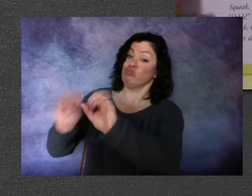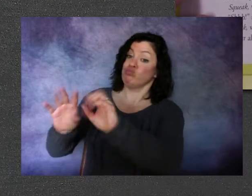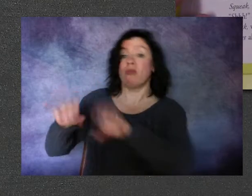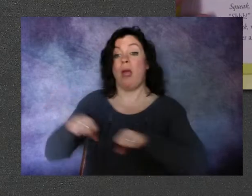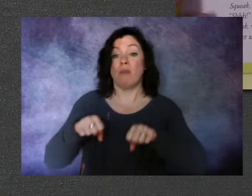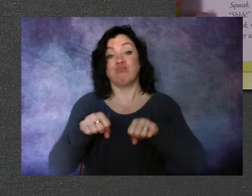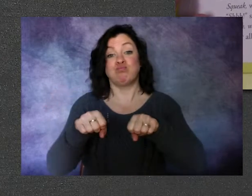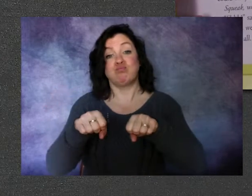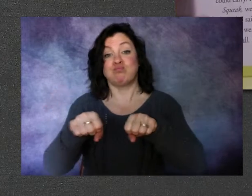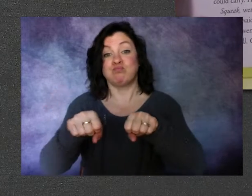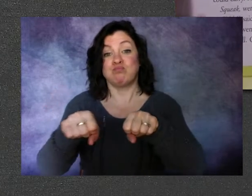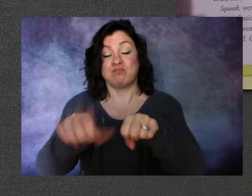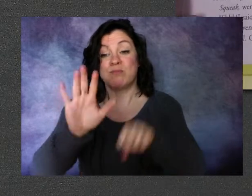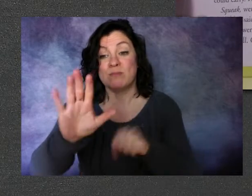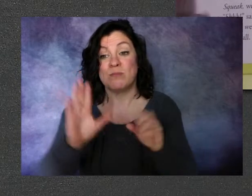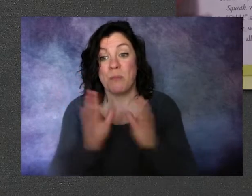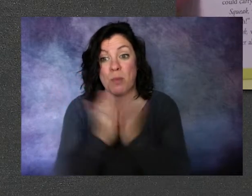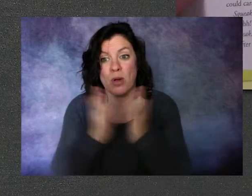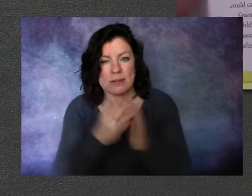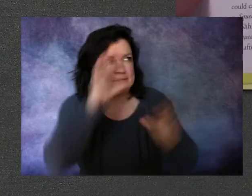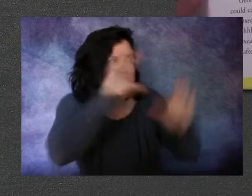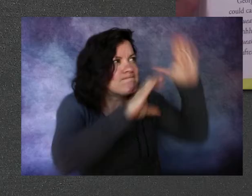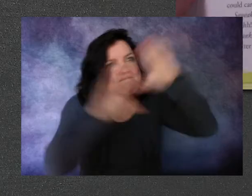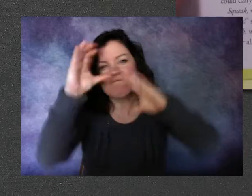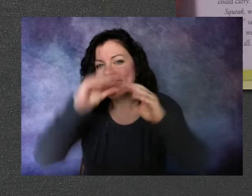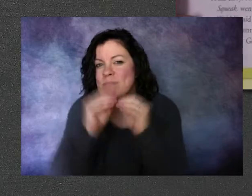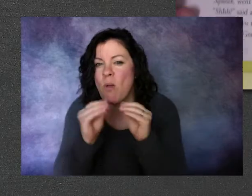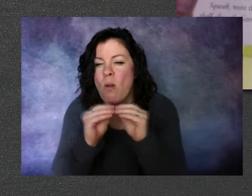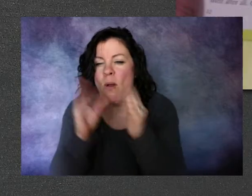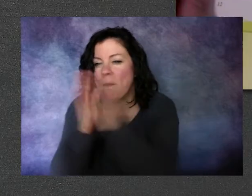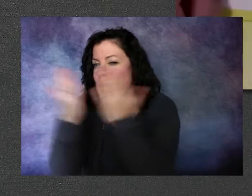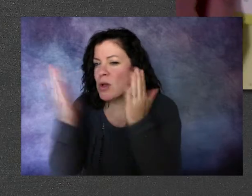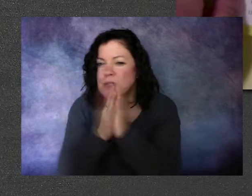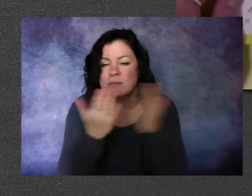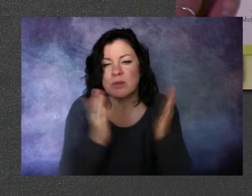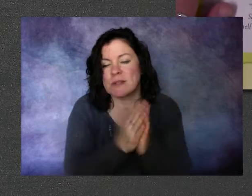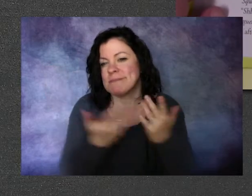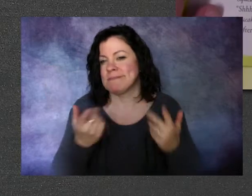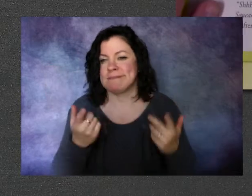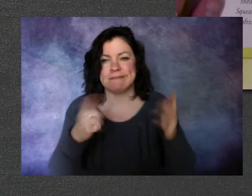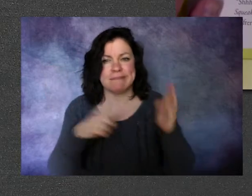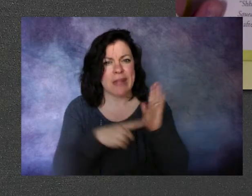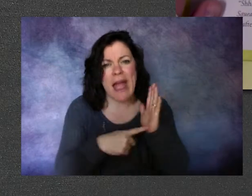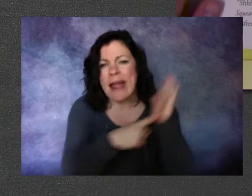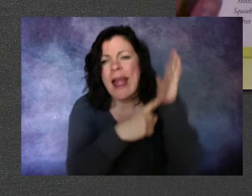He rolled the cart between the shelves and stacked up the books about boats, and kites, and baking cakes.